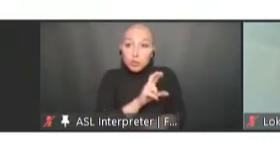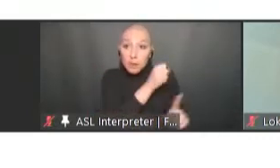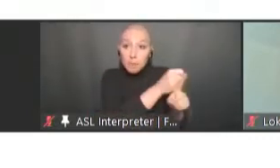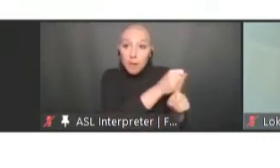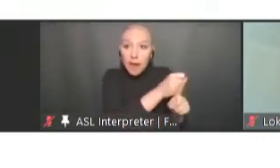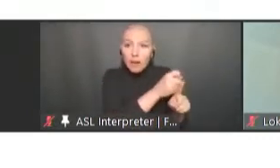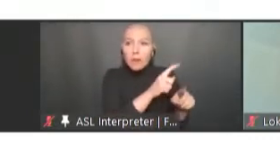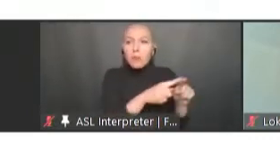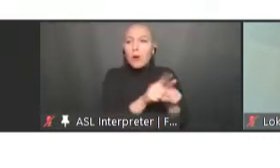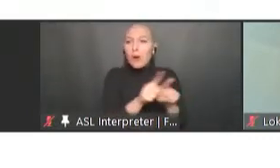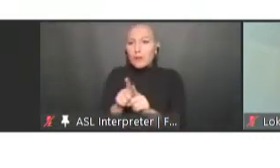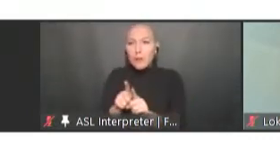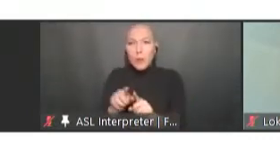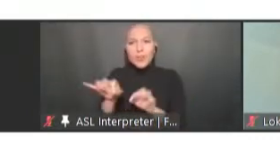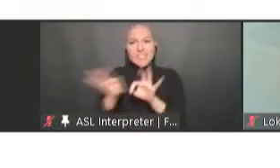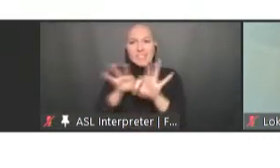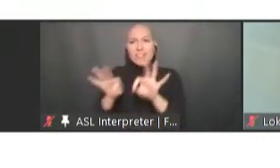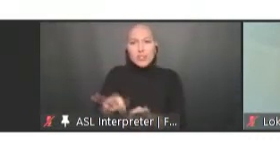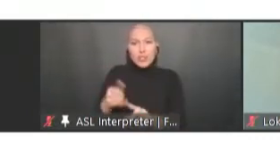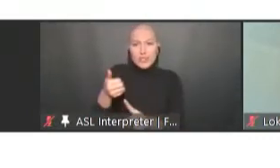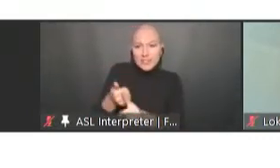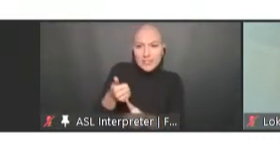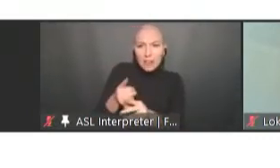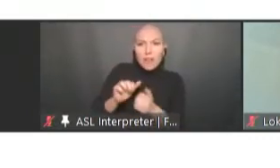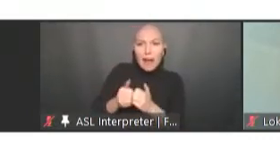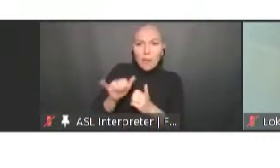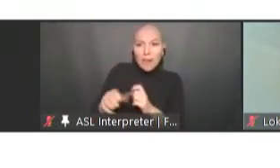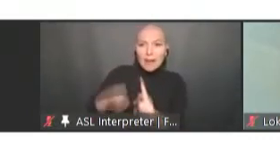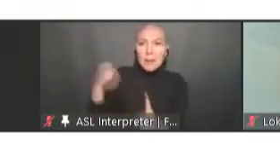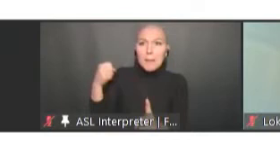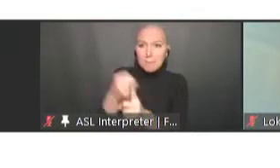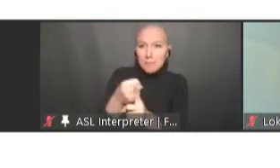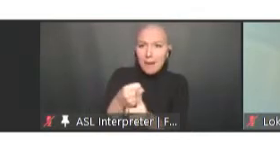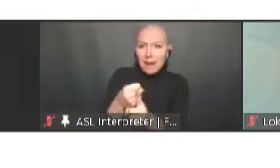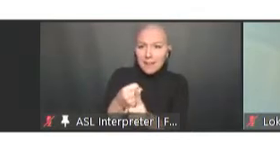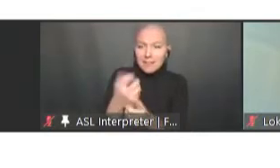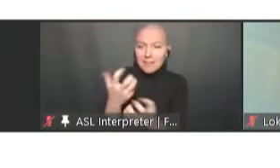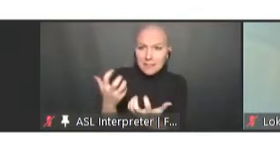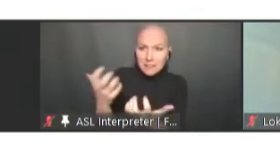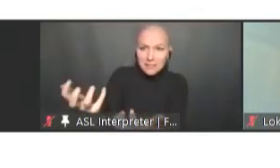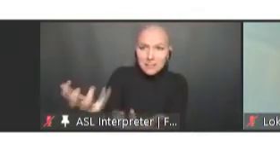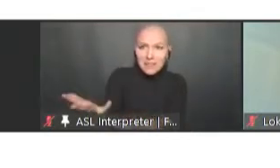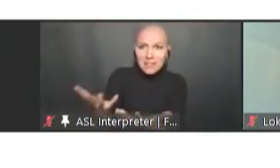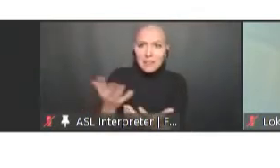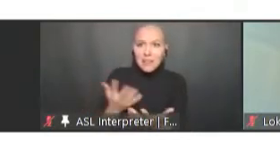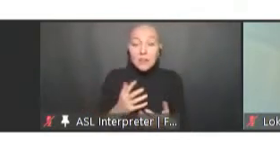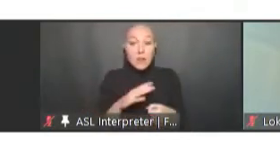which you know, fully vaccinated not being fully protected and needing to resolve that somehow.